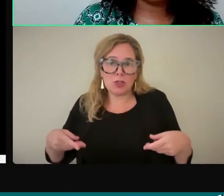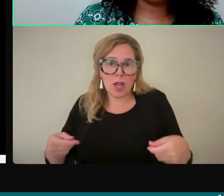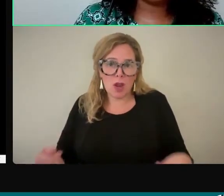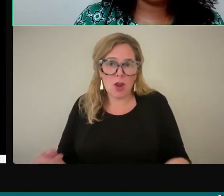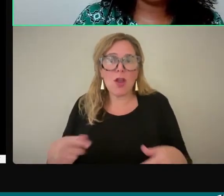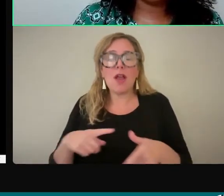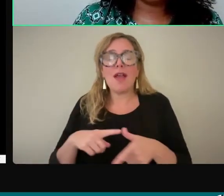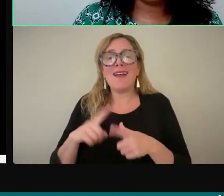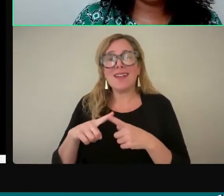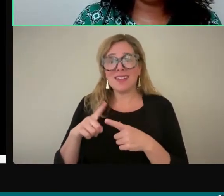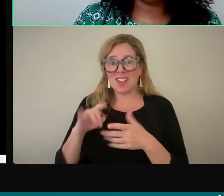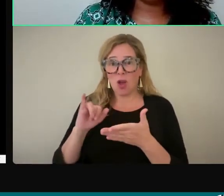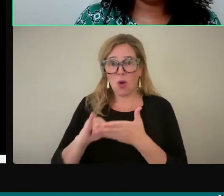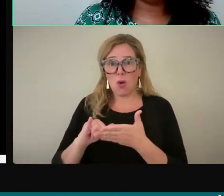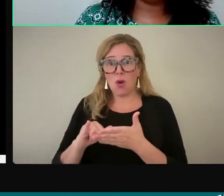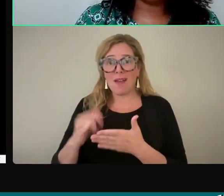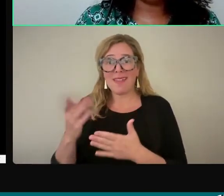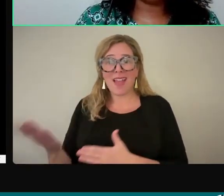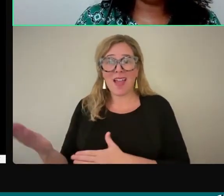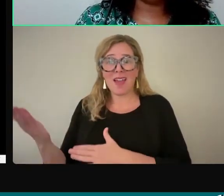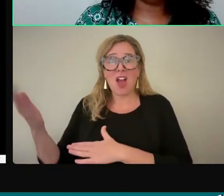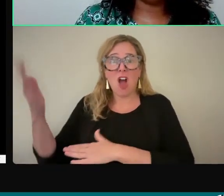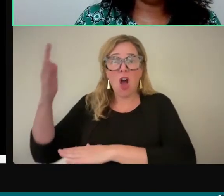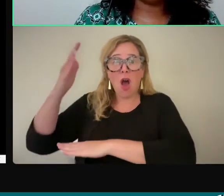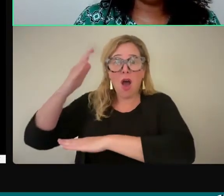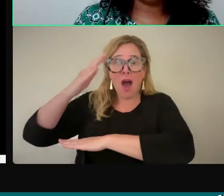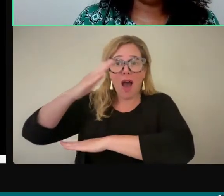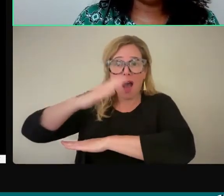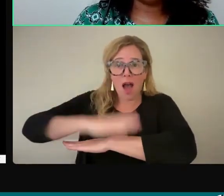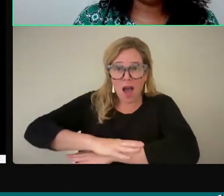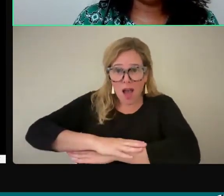for a dementia care patient is very difficult. >> Natali Edmonds: And not only are telehealth